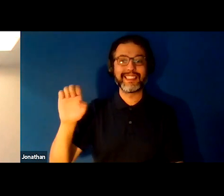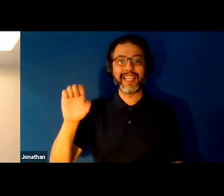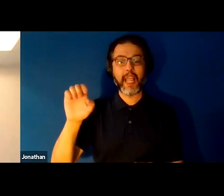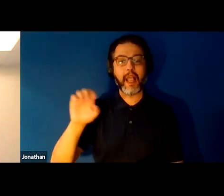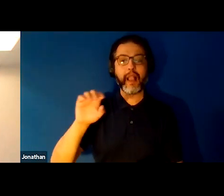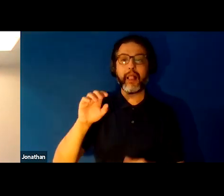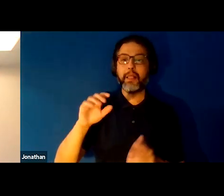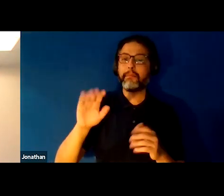were going to make.